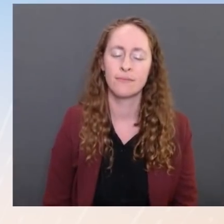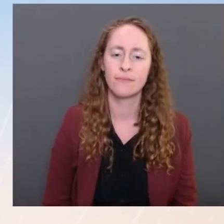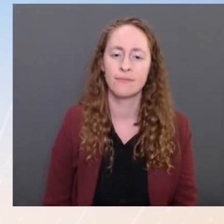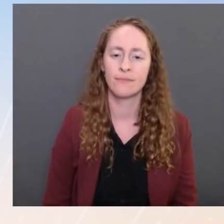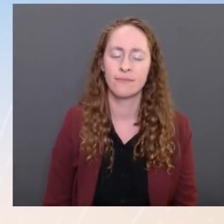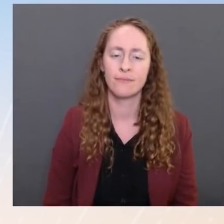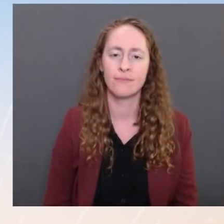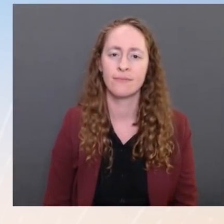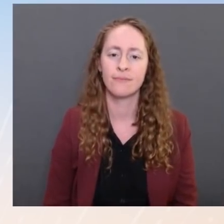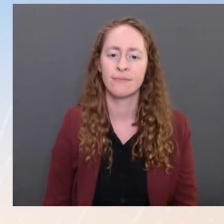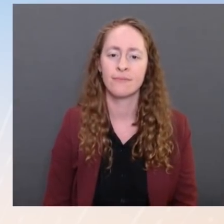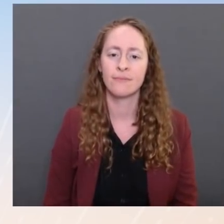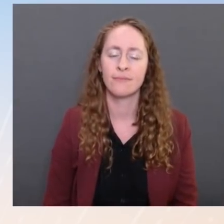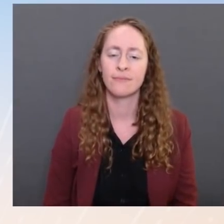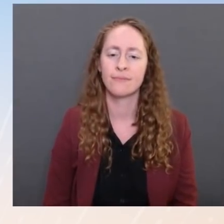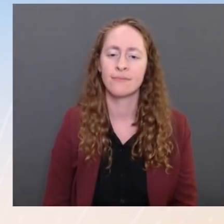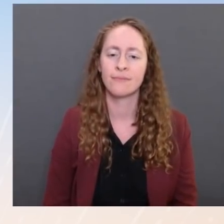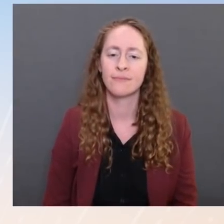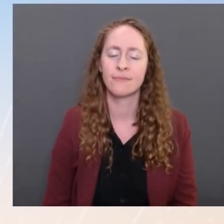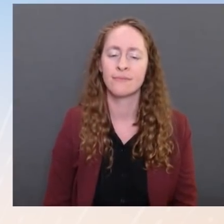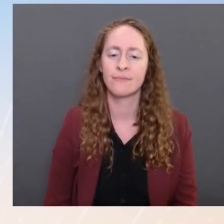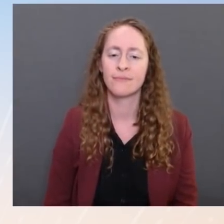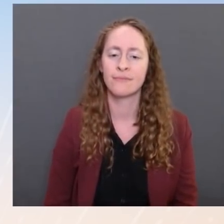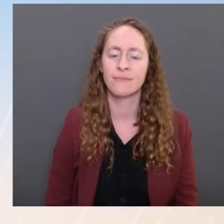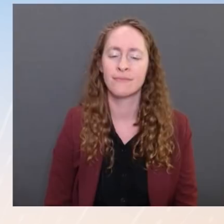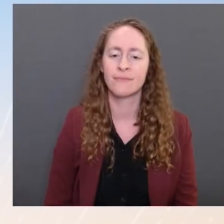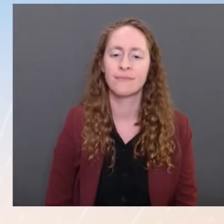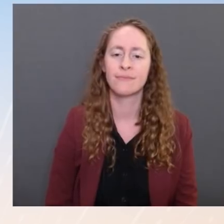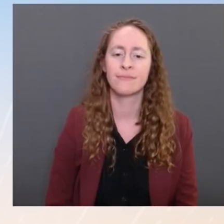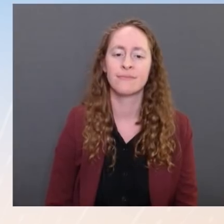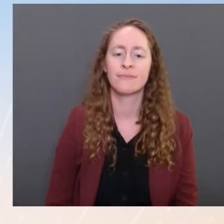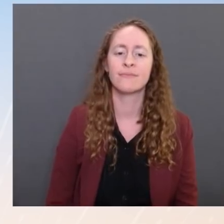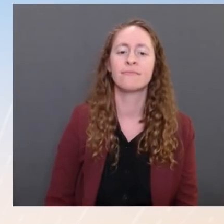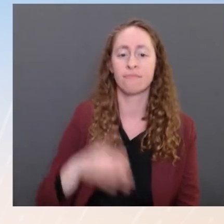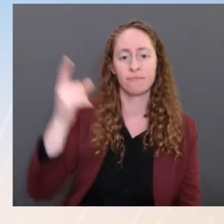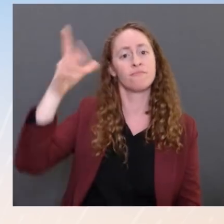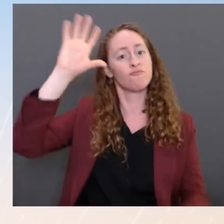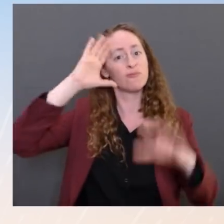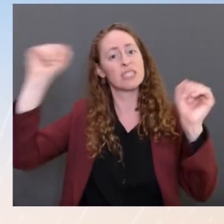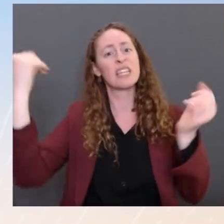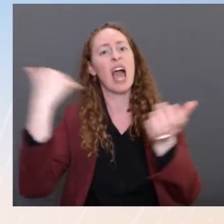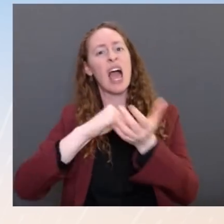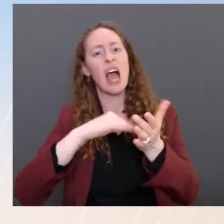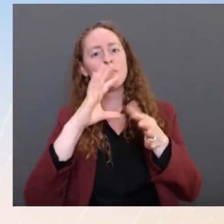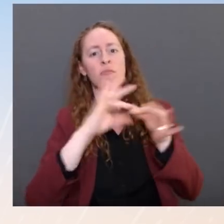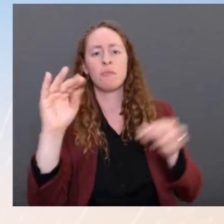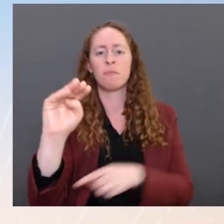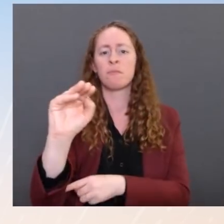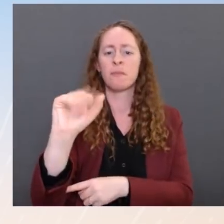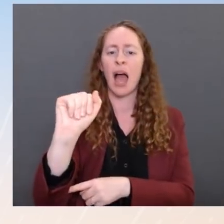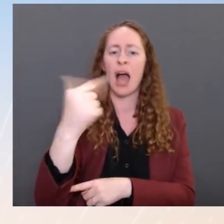He referred to former President Trump as the "ultra-MAGA king." He's been decrying ultra-MAGA Republicans and saying he's going to be doing it more.